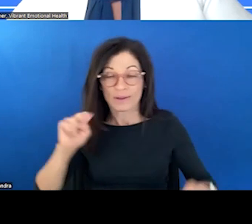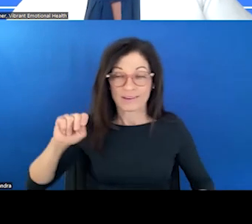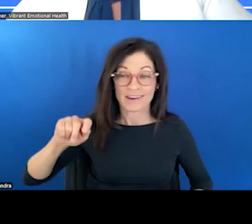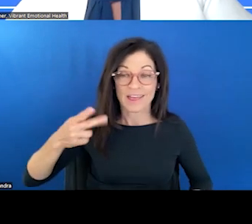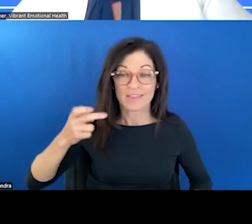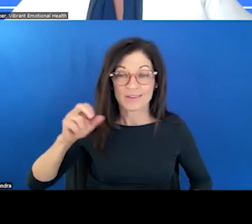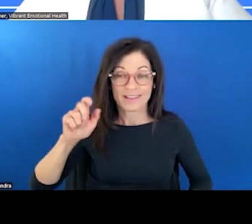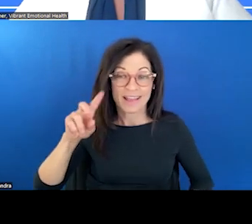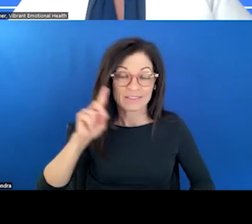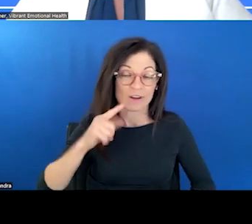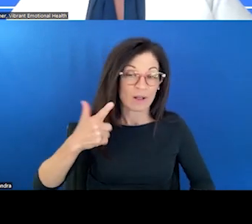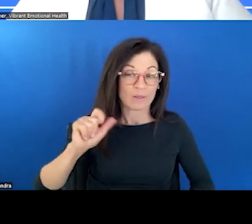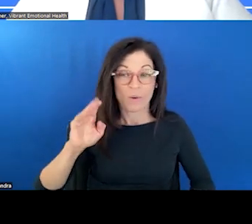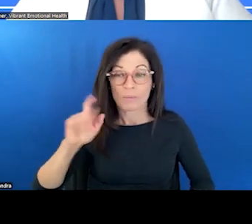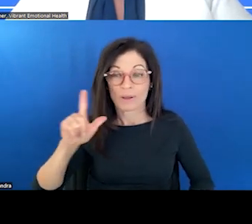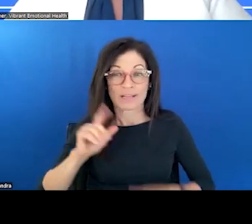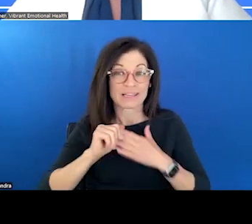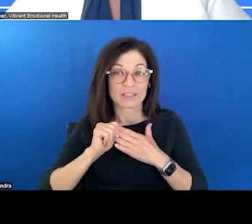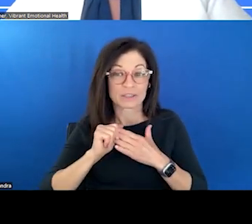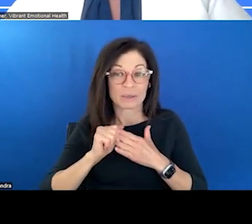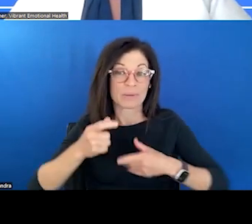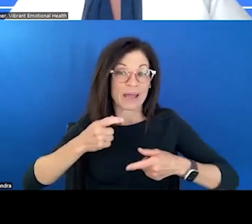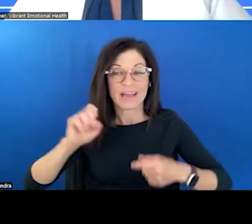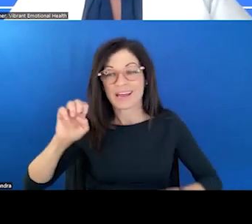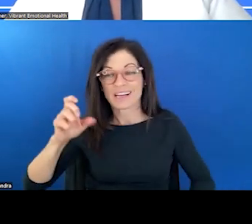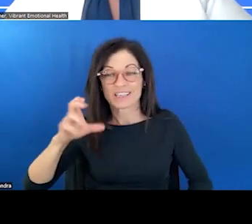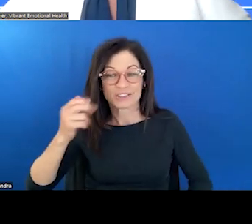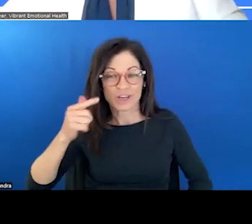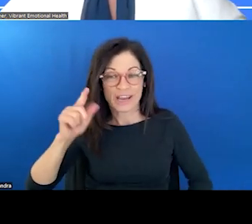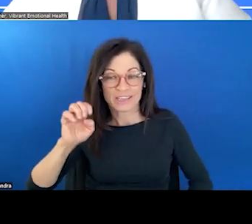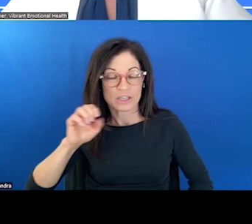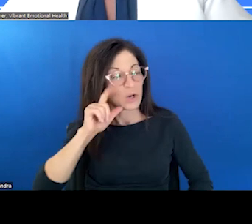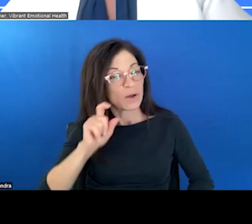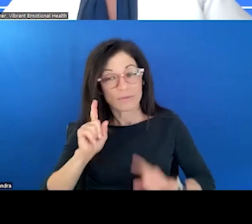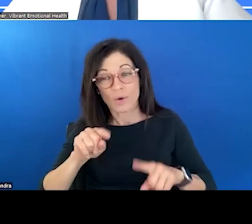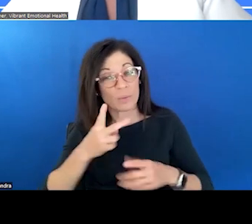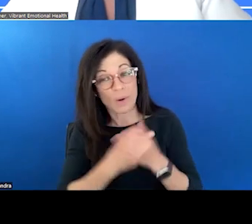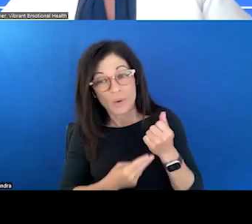LEADERSHIP EXCHANGE. YOU DON'T HAVE TO ATTEND BOTH, BUT THAT WOULD BE GREAT.